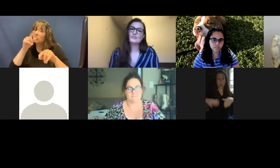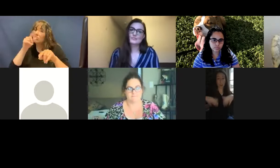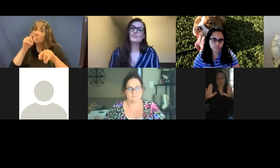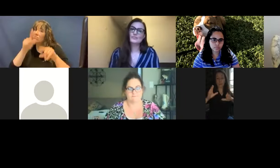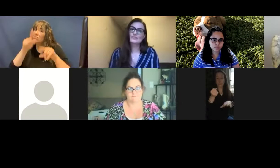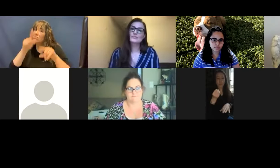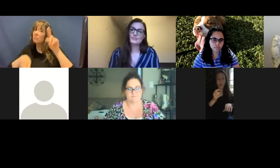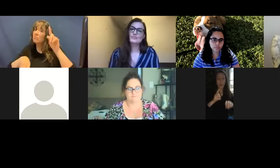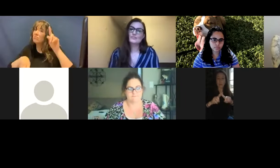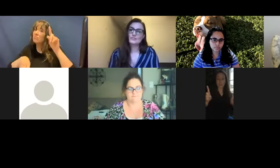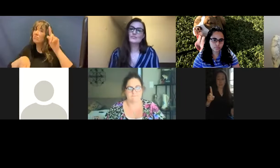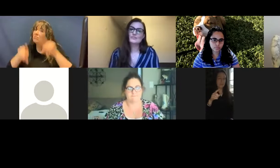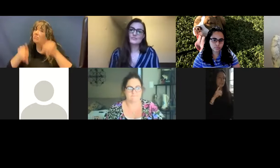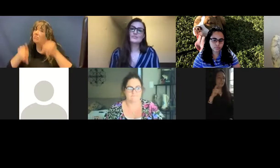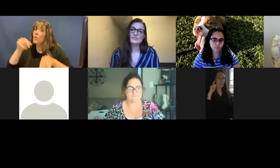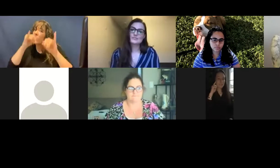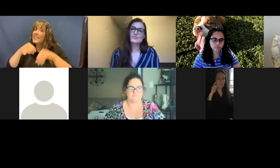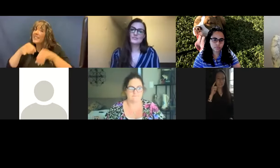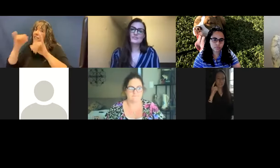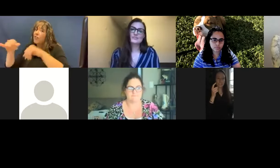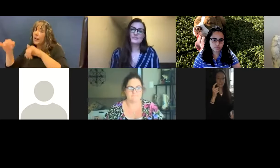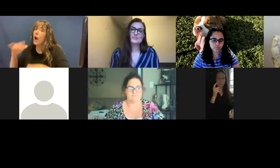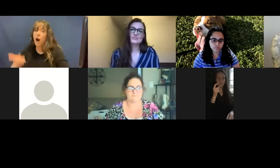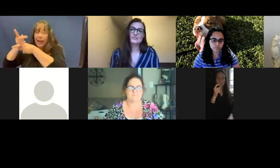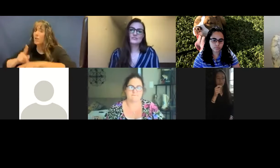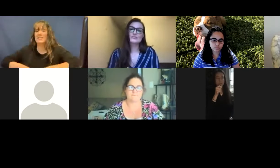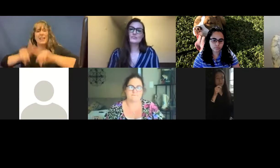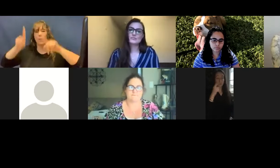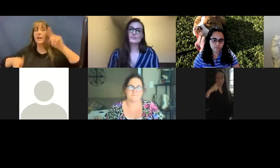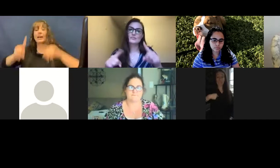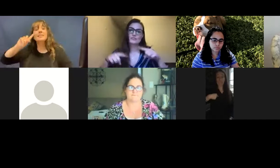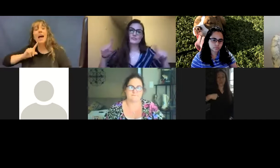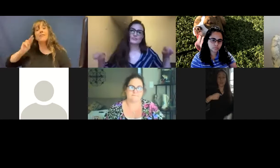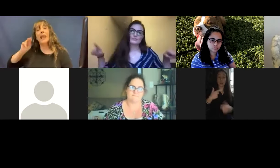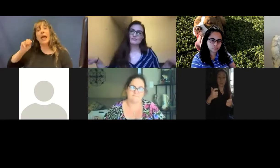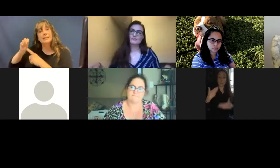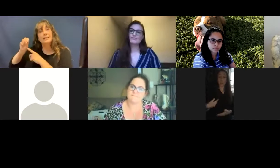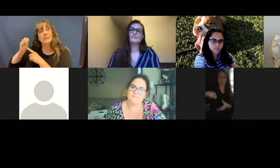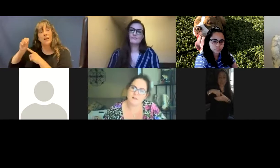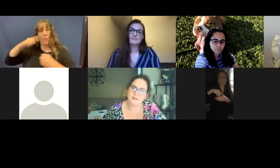Our upbringings are so different. And deafness is such a for me, a big part of me inside,